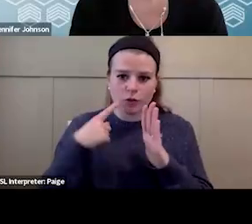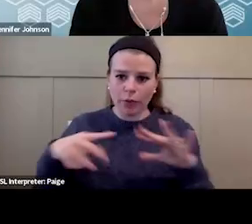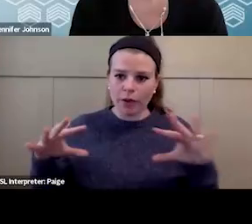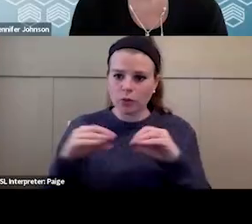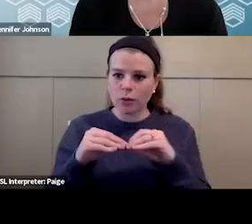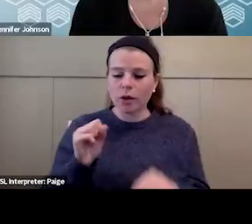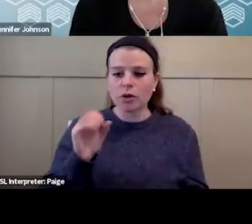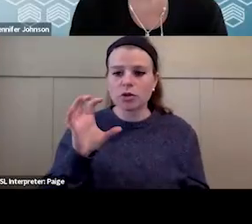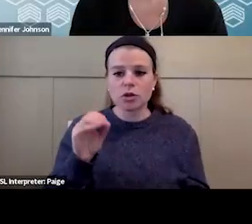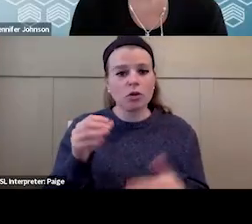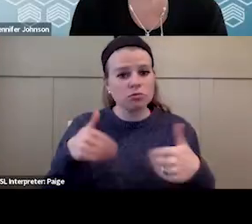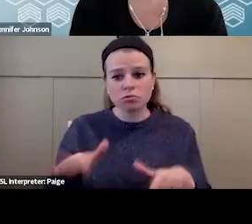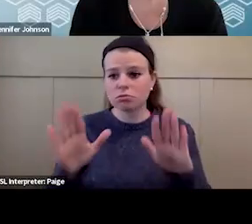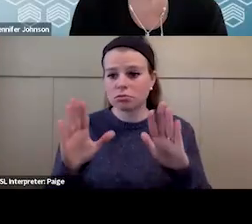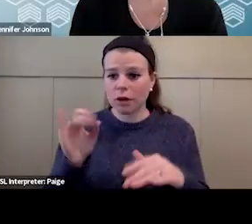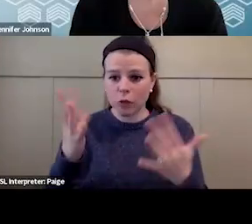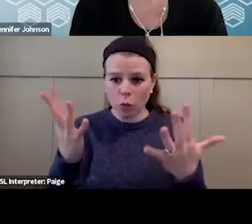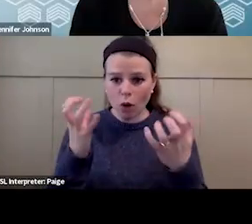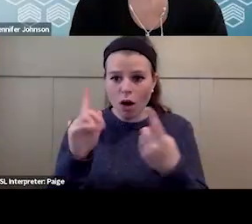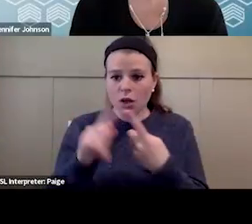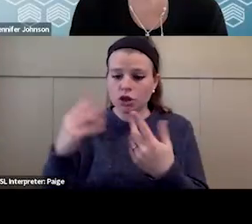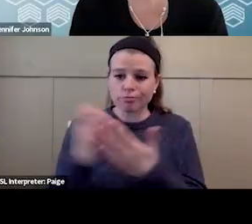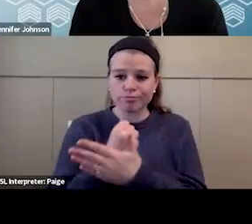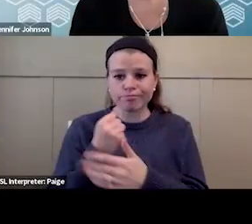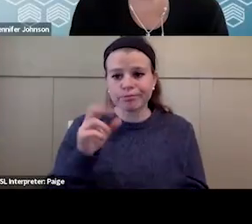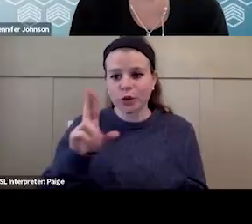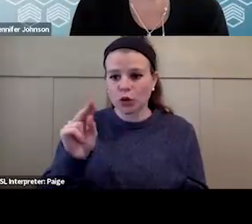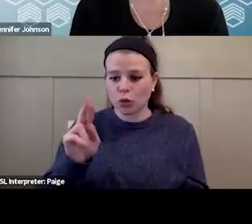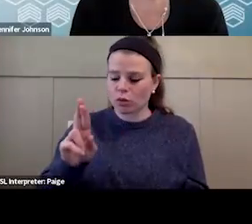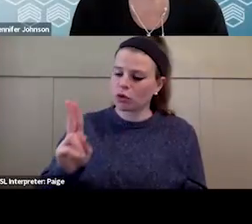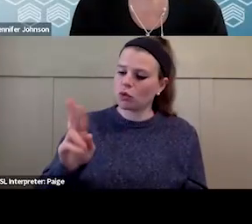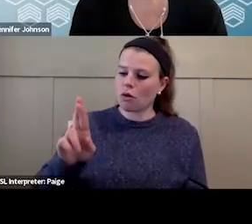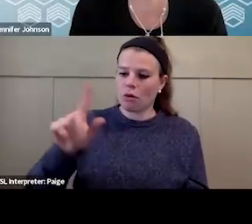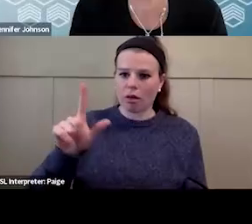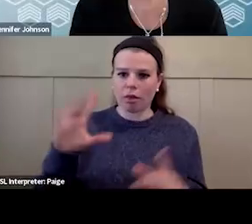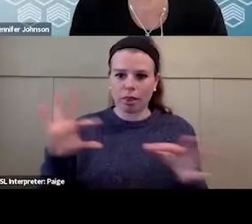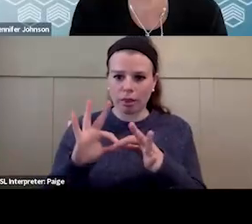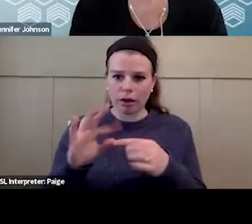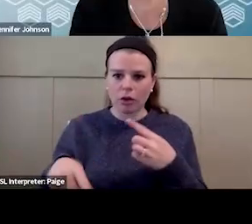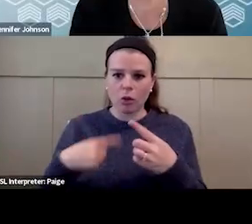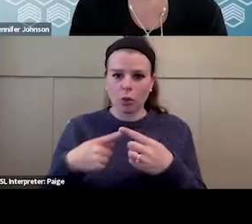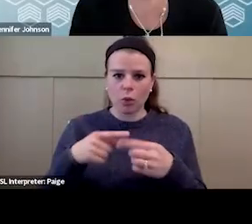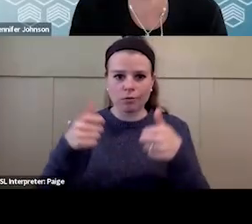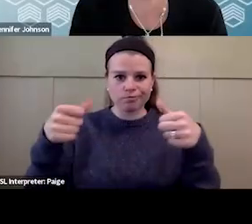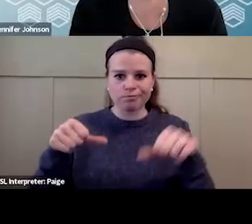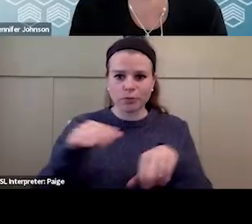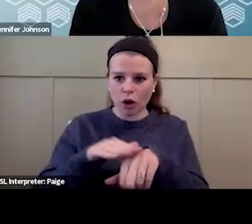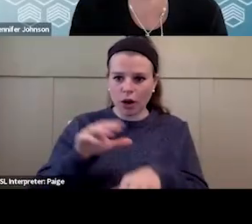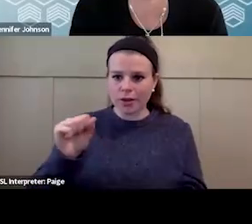So feel free to get that URL, that link, uh, once it's on the SAMHSA YouTube channel, and share that.